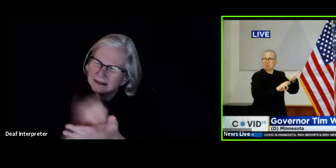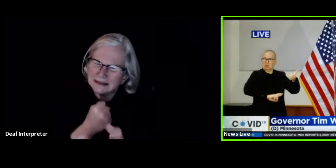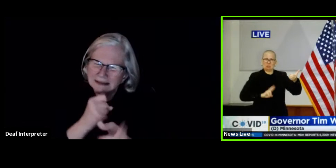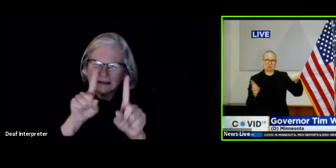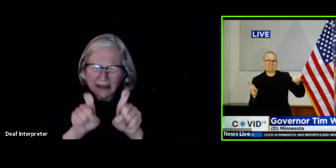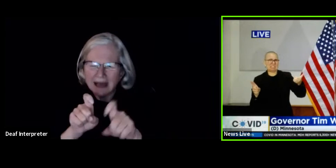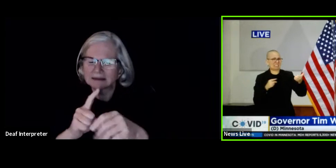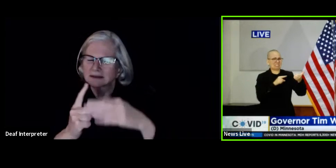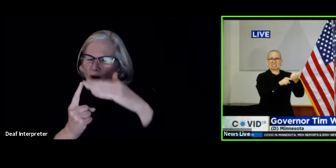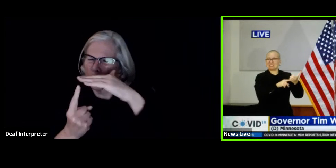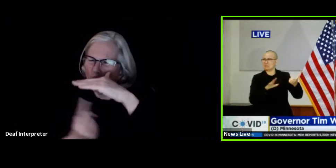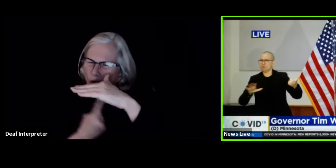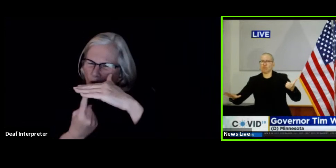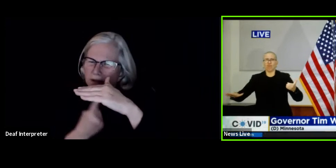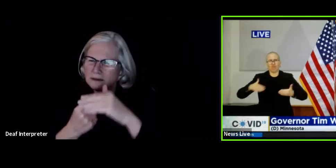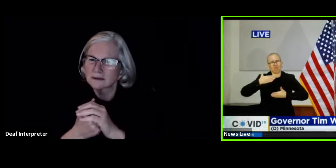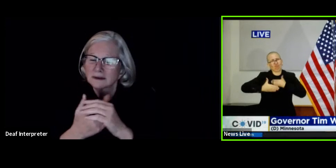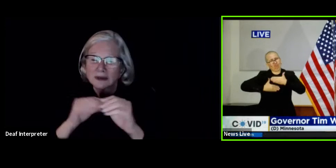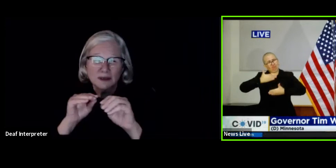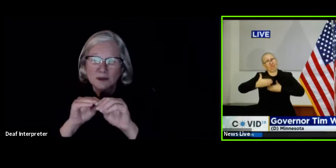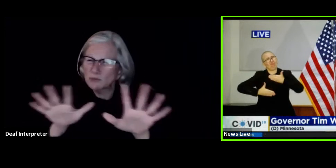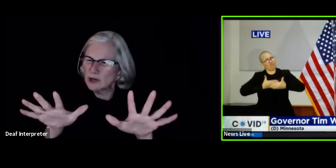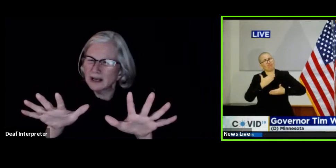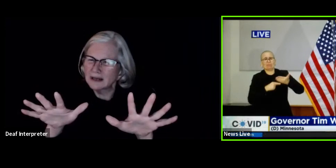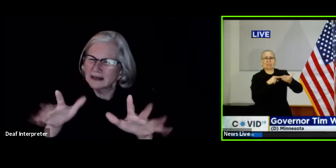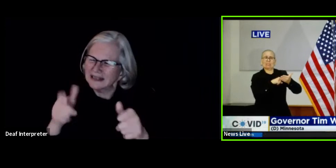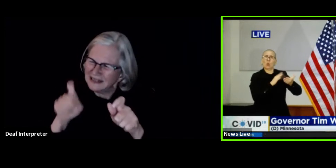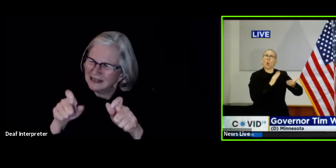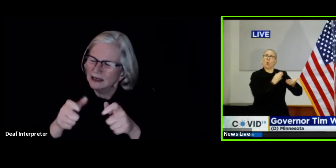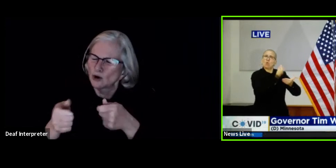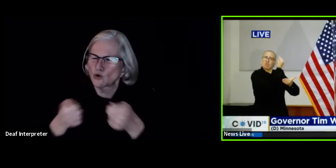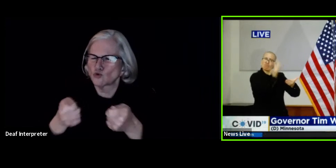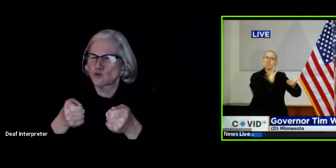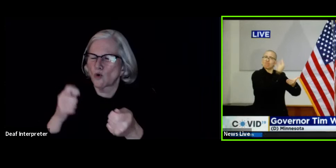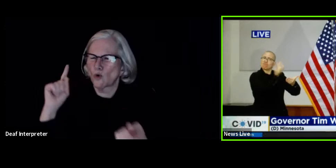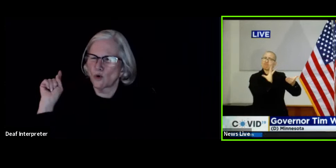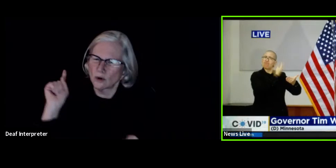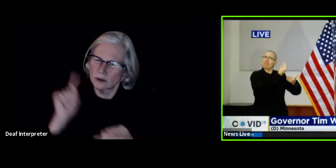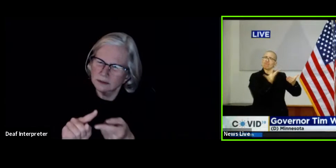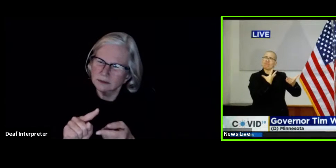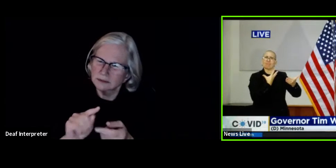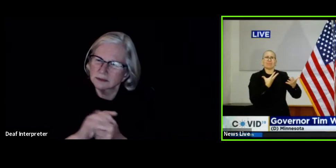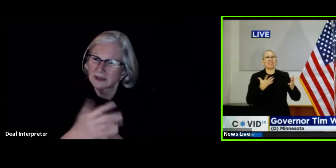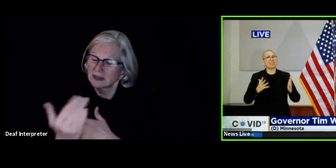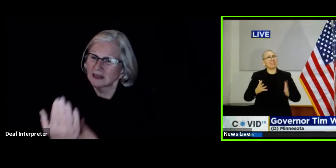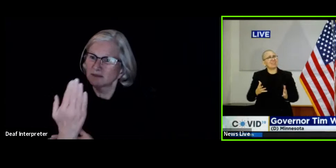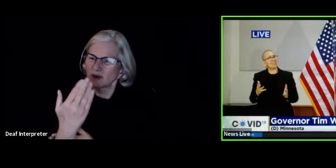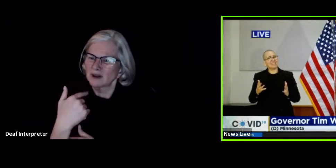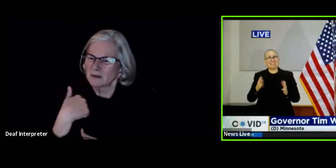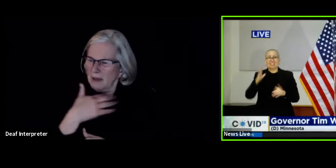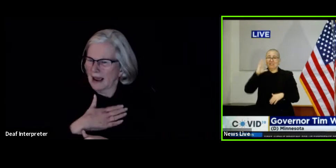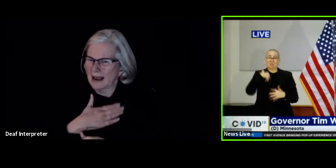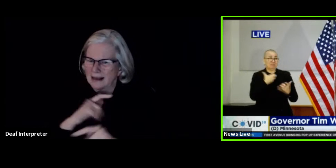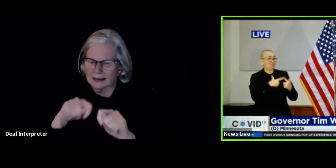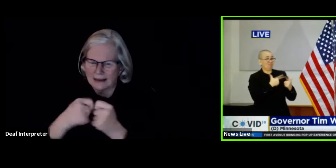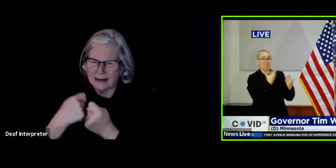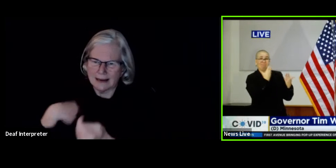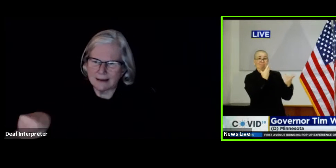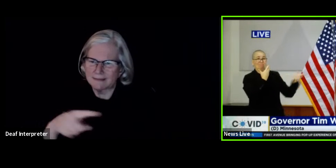THIS AS WE MOVE FORWARD. I SPENT EXTENSIVE TIME THIS MORNING WITH OUR TEAM ON BRIEFING ON VACCINE ROLLOUT.